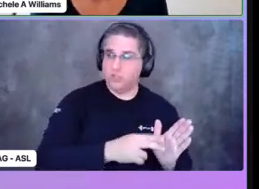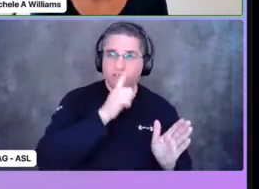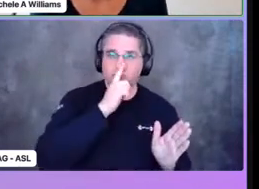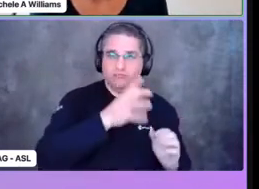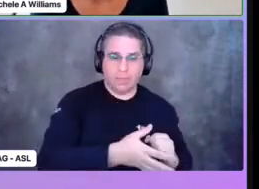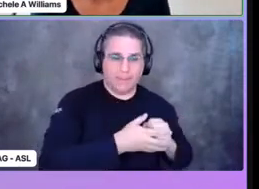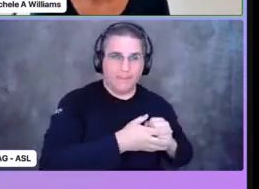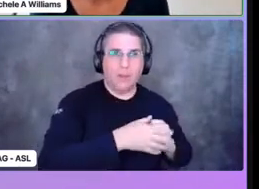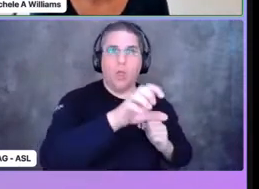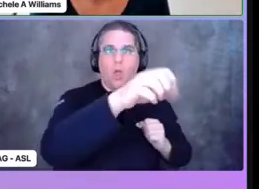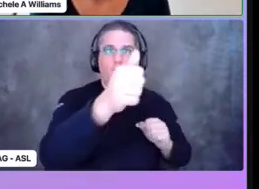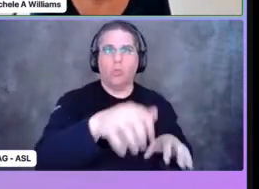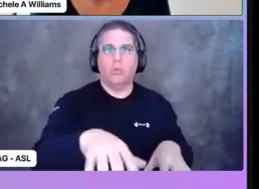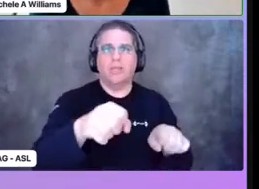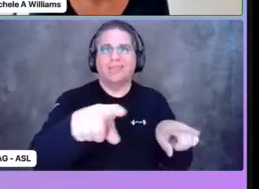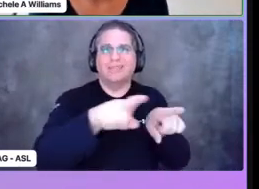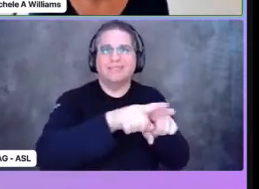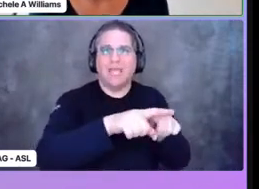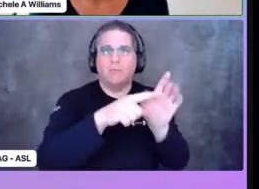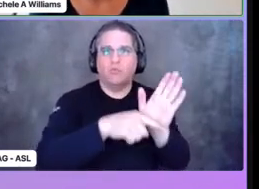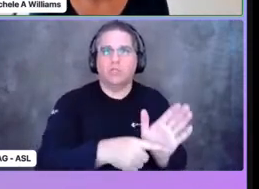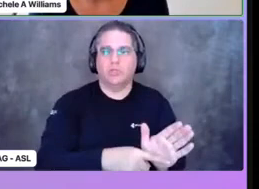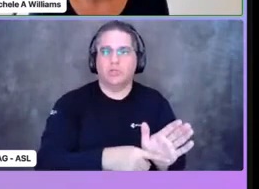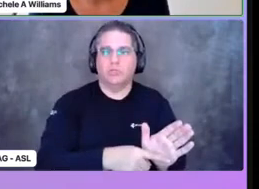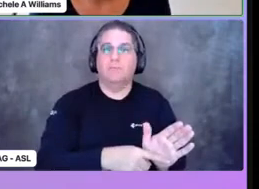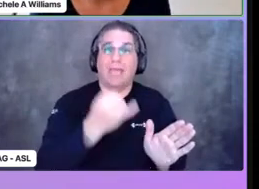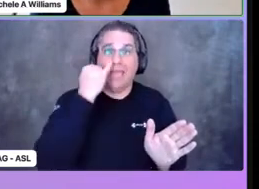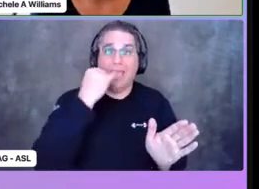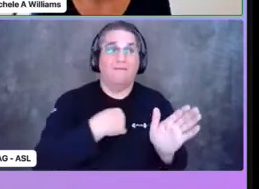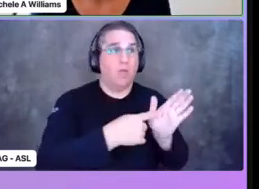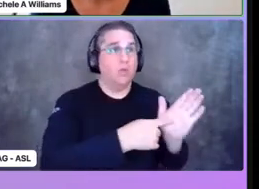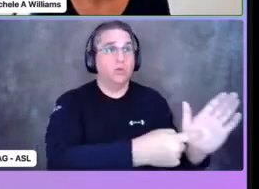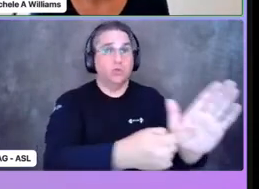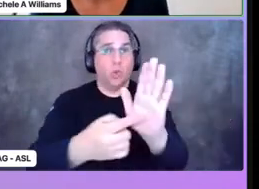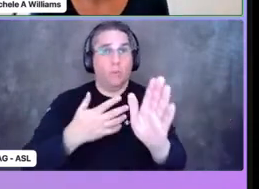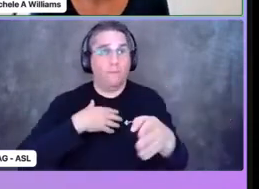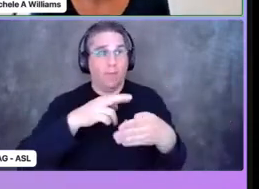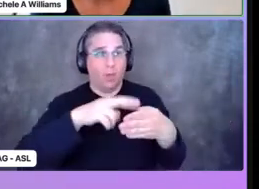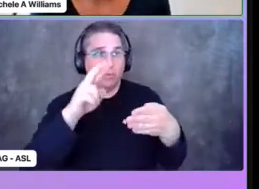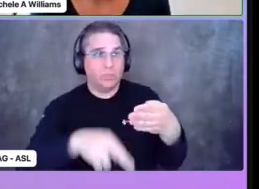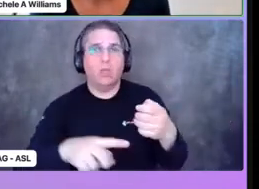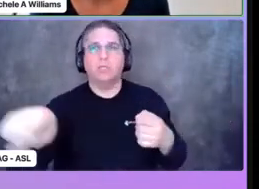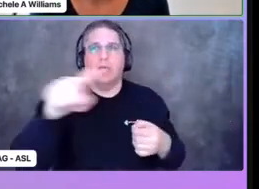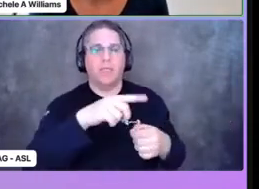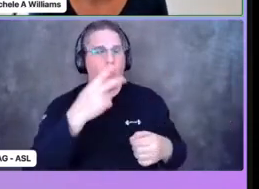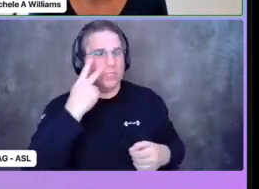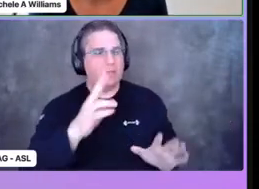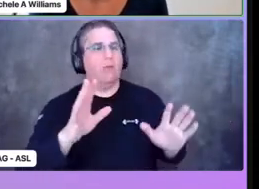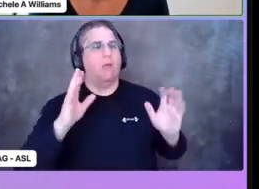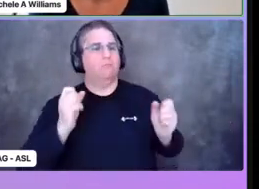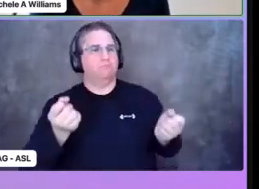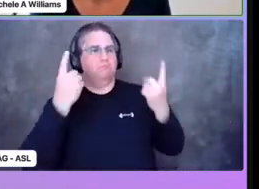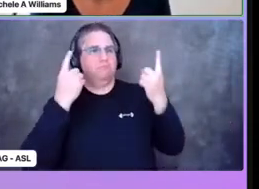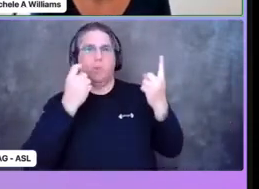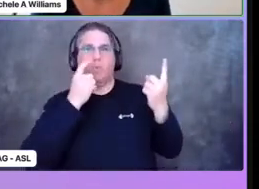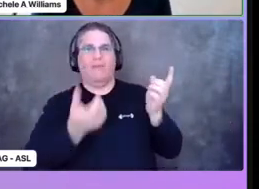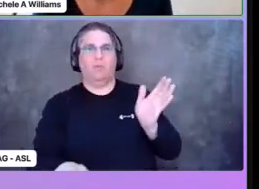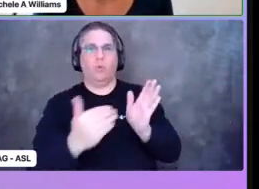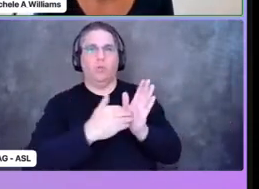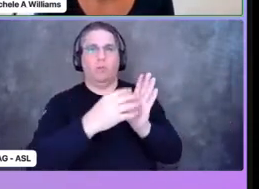findings with the community, I find that often people repeat research sometimes because the others haven't published what they found or what they know, so I think